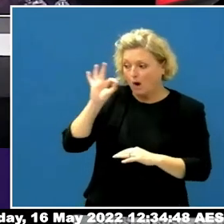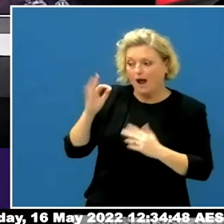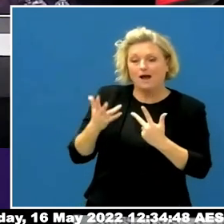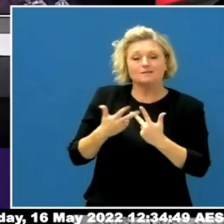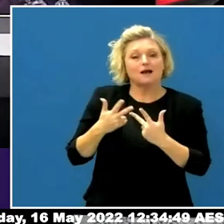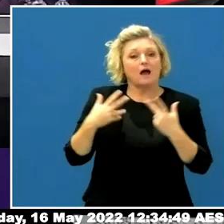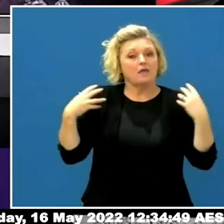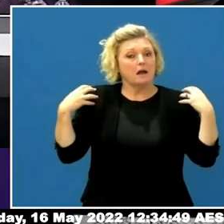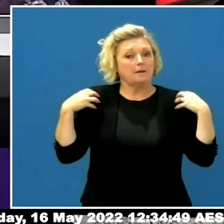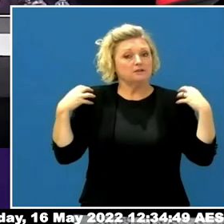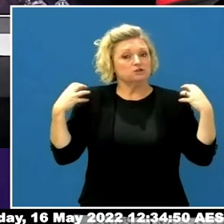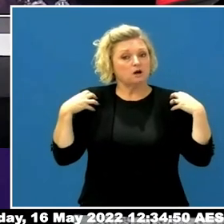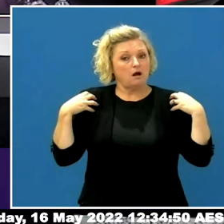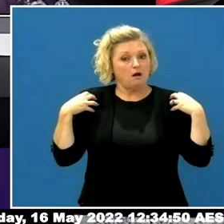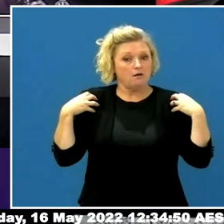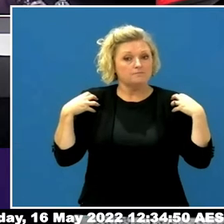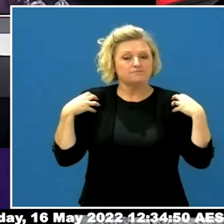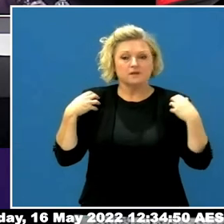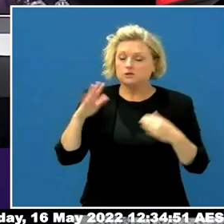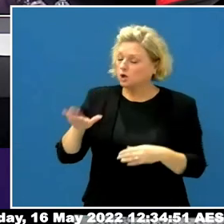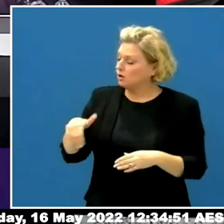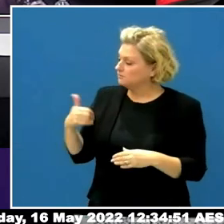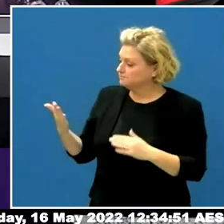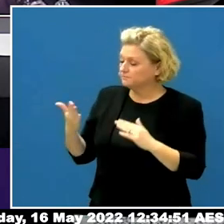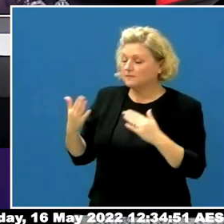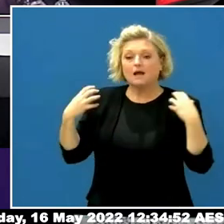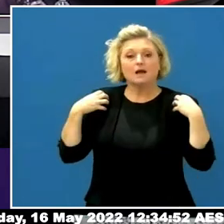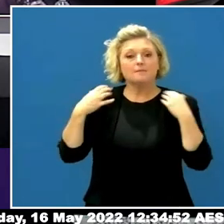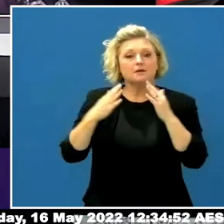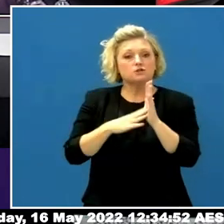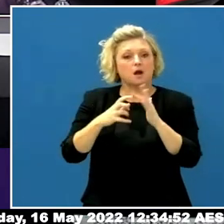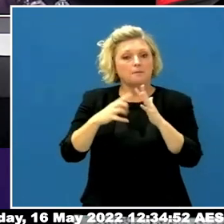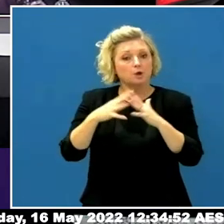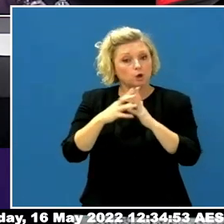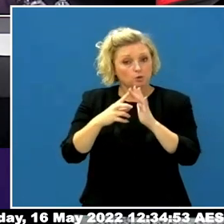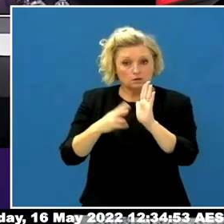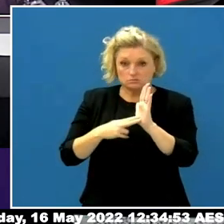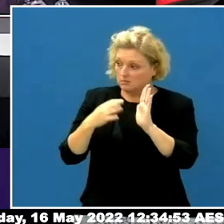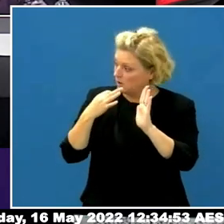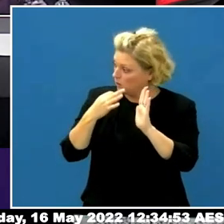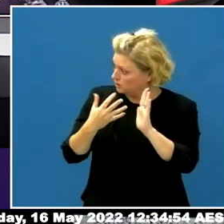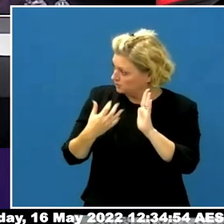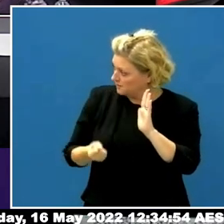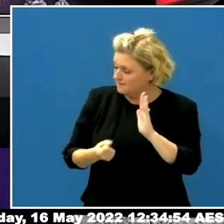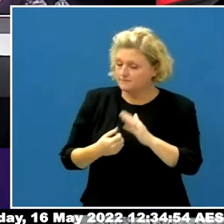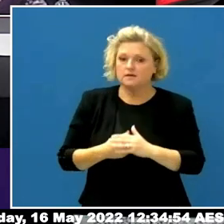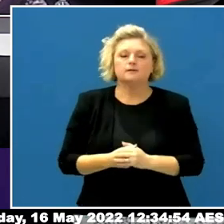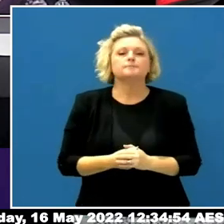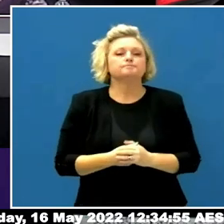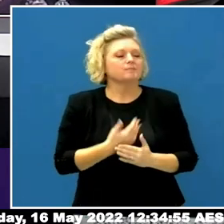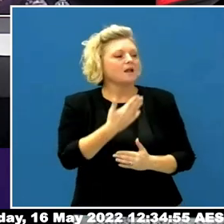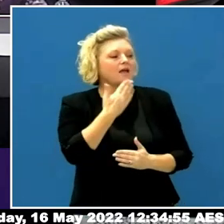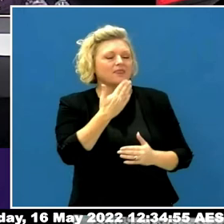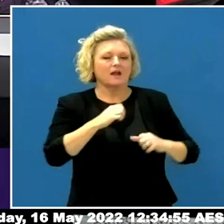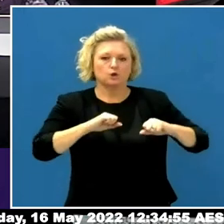First I'll ask Commissioner McEwin if he has any questions for you. COMMISSIONER McEWIN: Thank you, Chair.